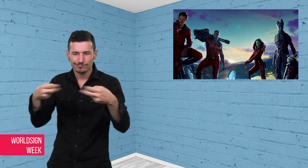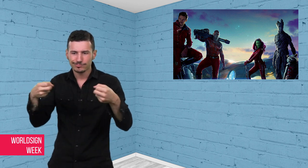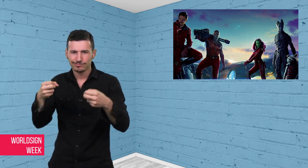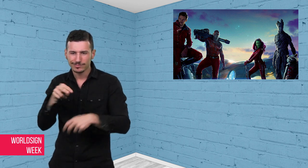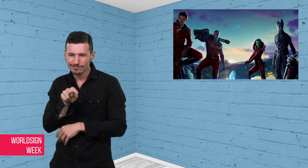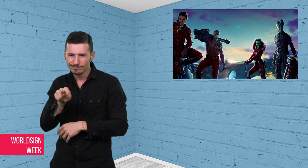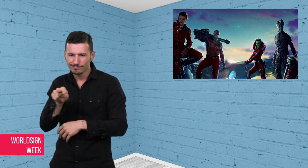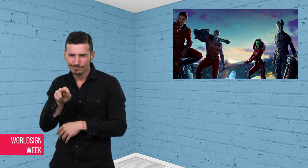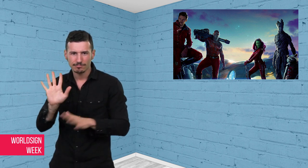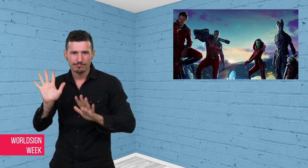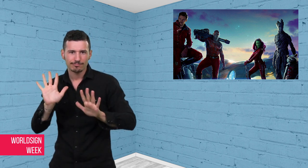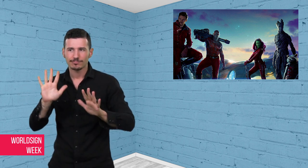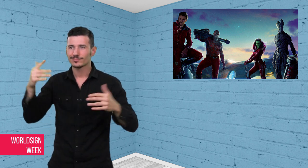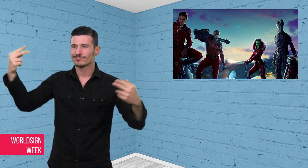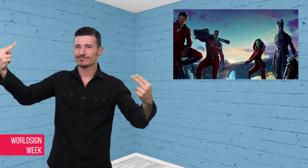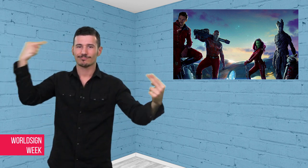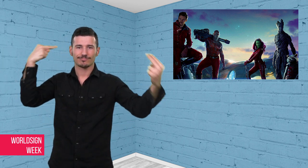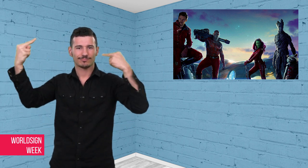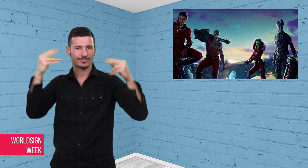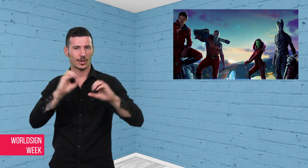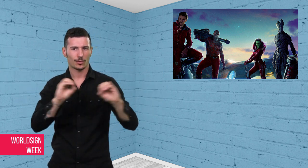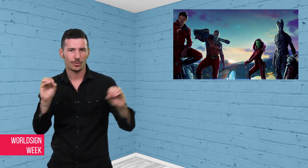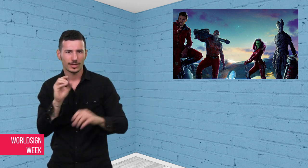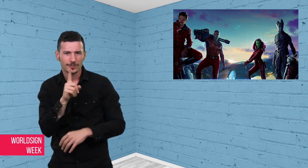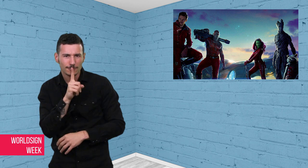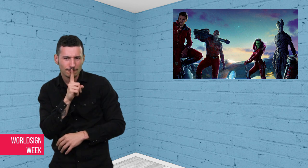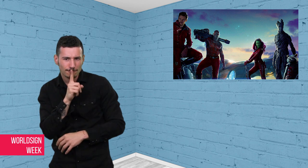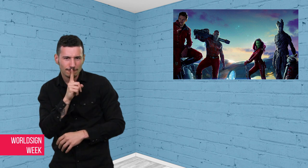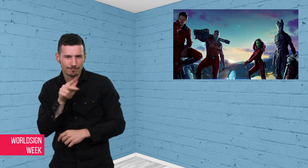getting caught. He had originally wanted